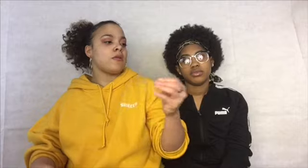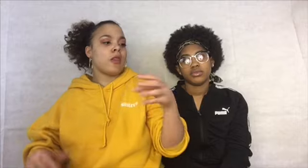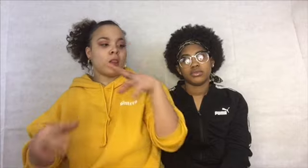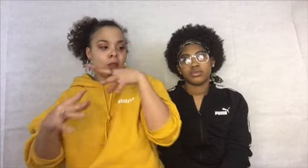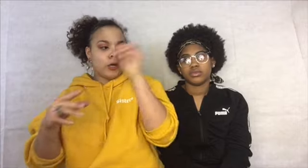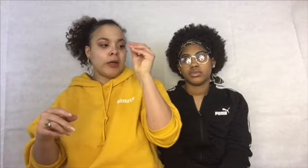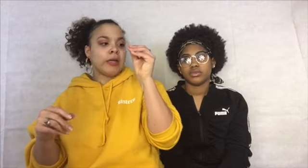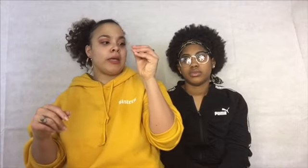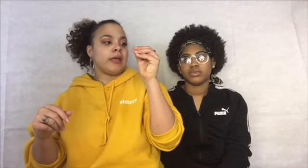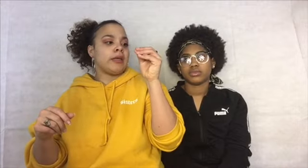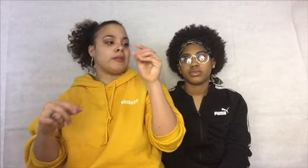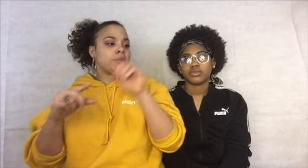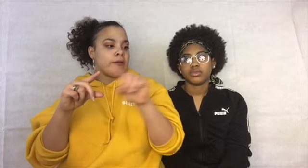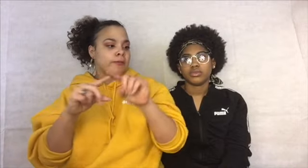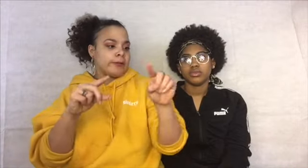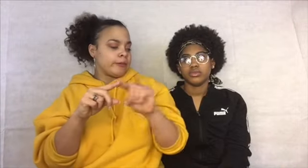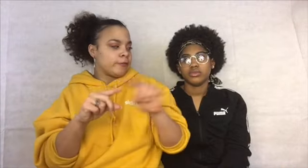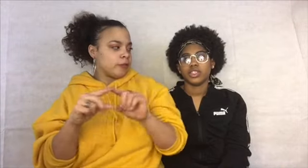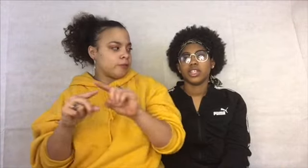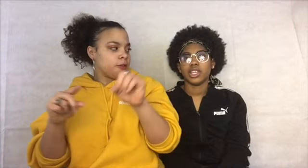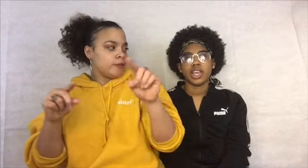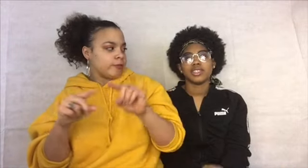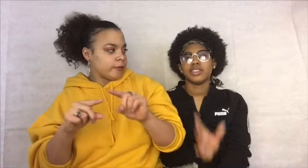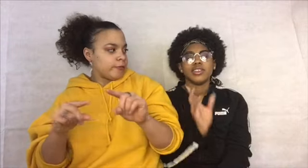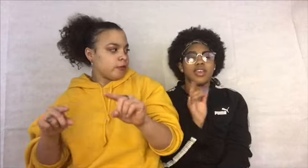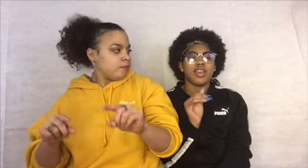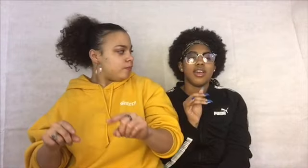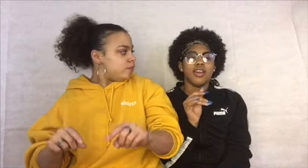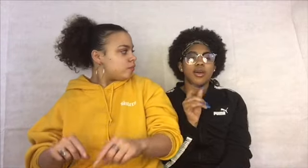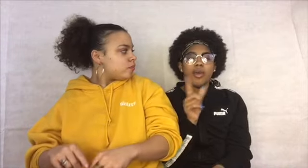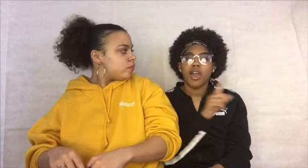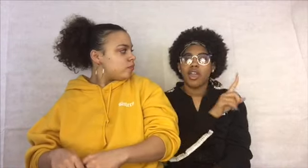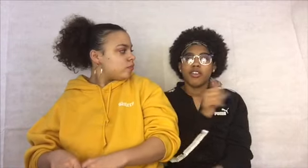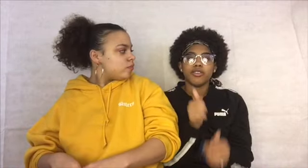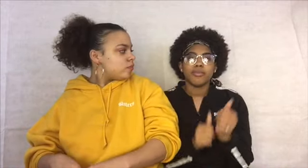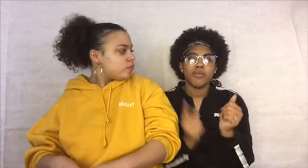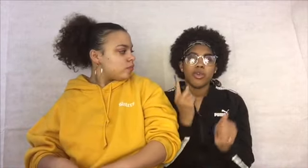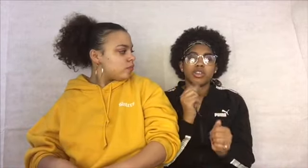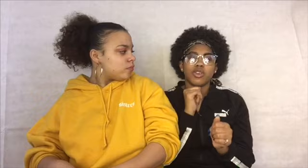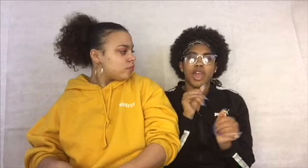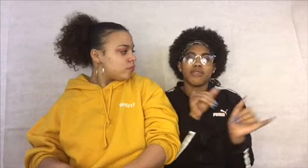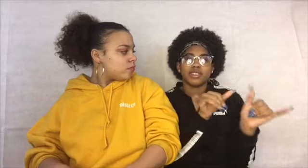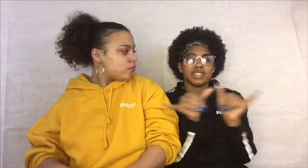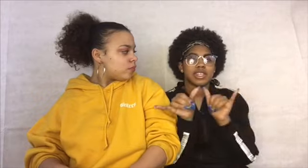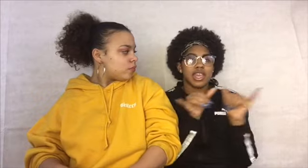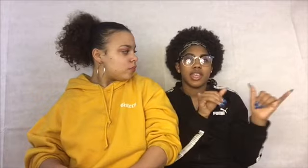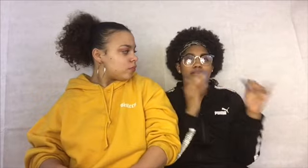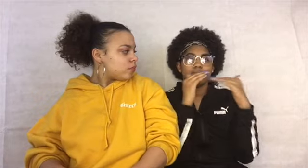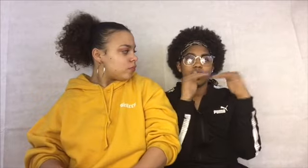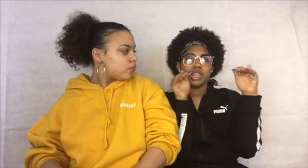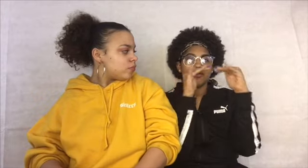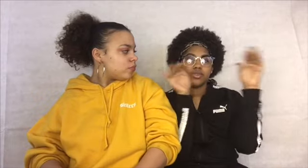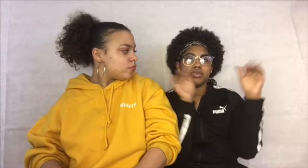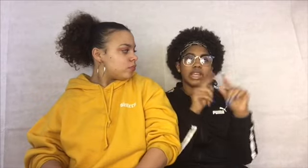learning is different? Yes everyone will not have the same level the